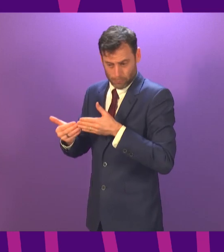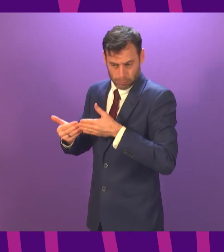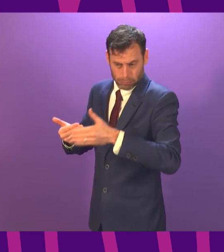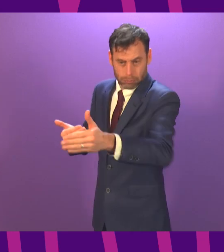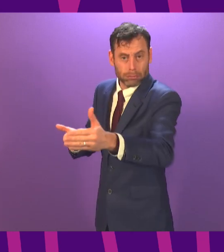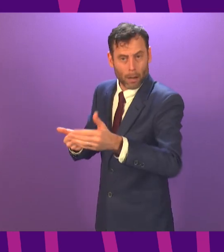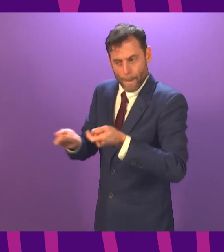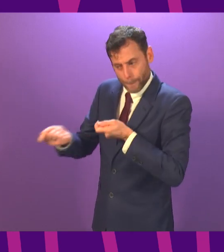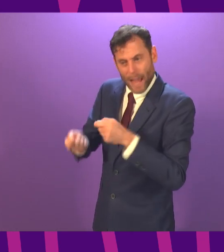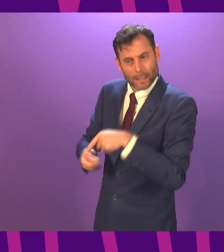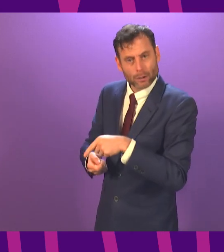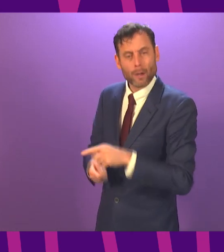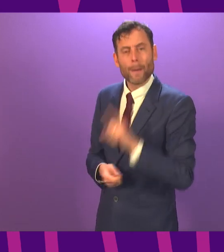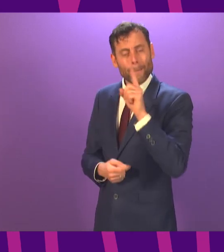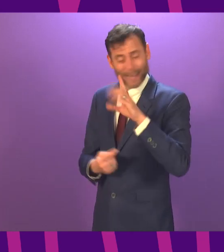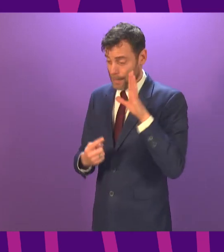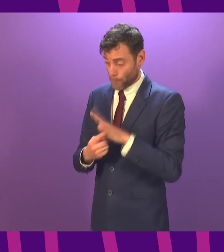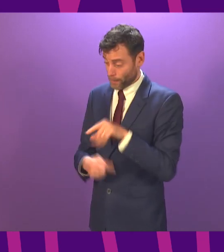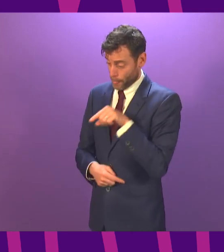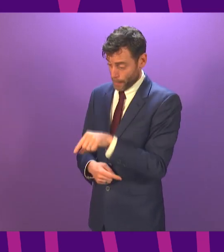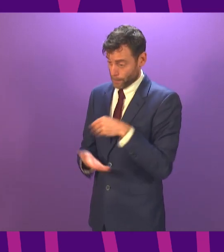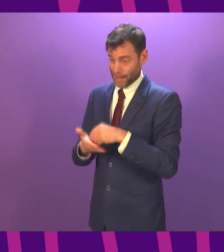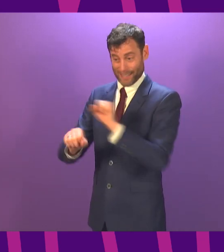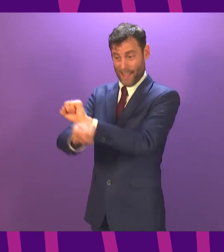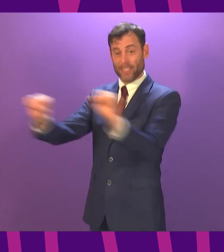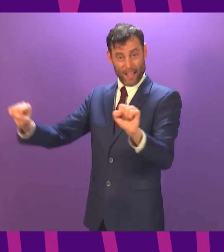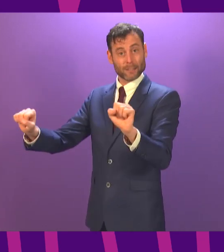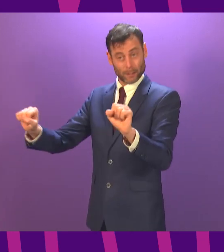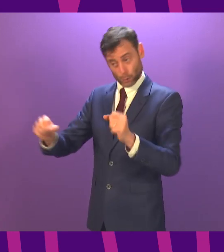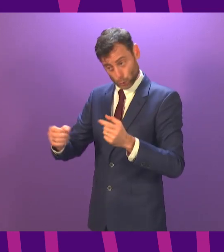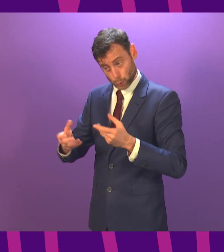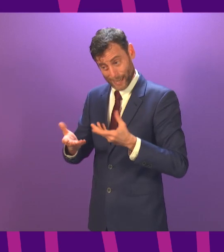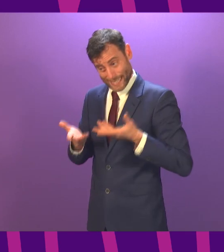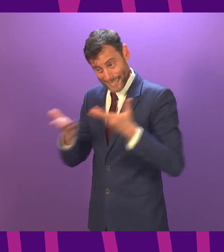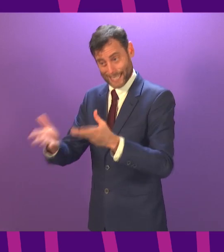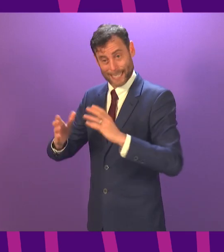It is really important that we get every penny that we can out to businesses. We are determined